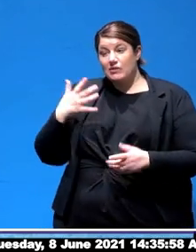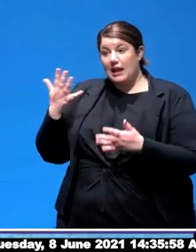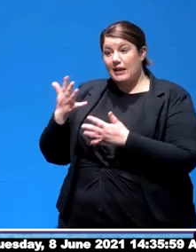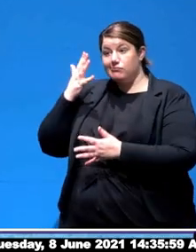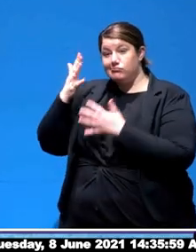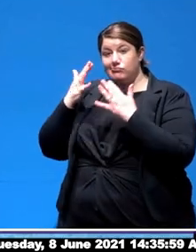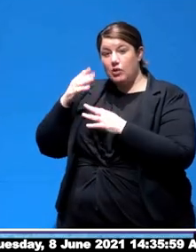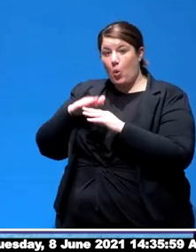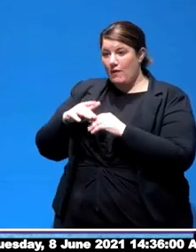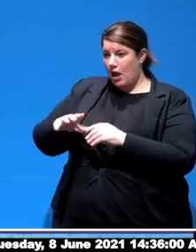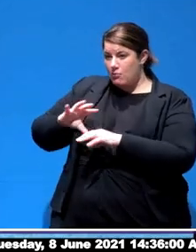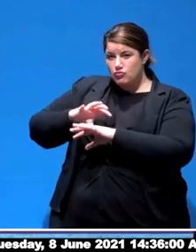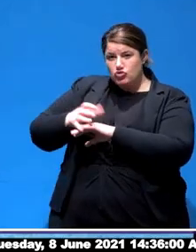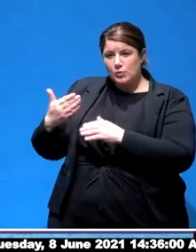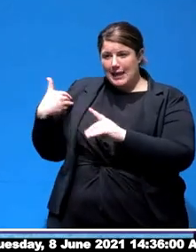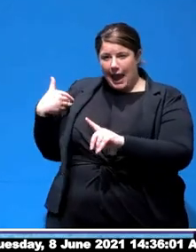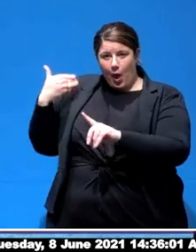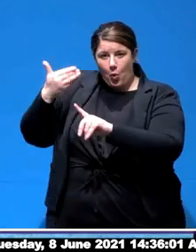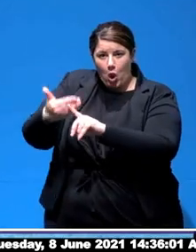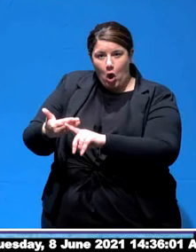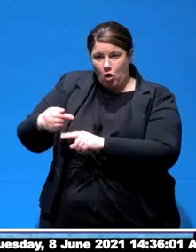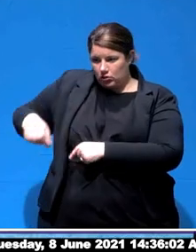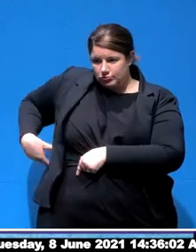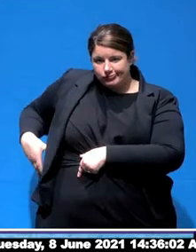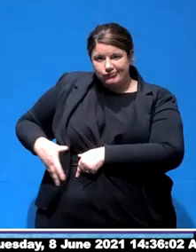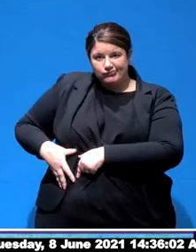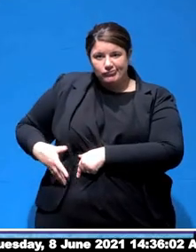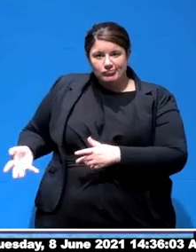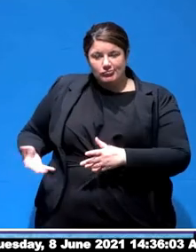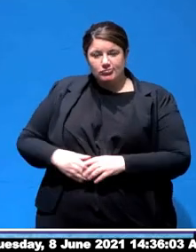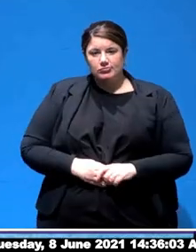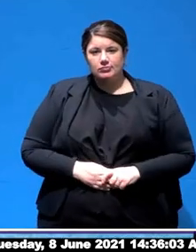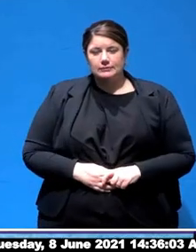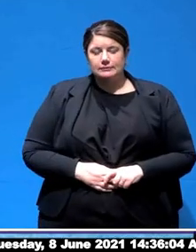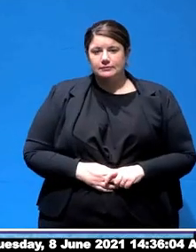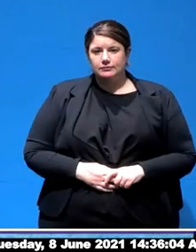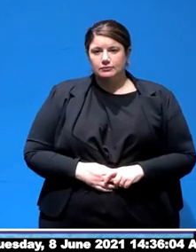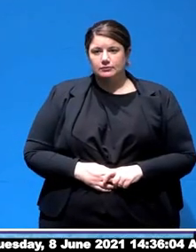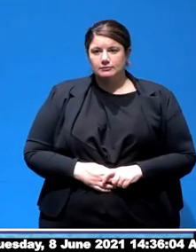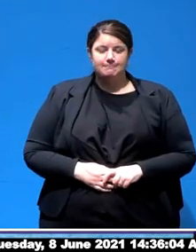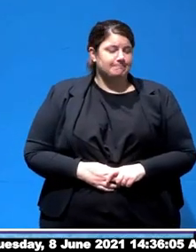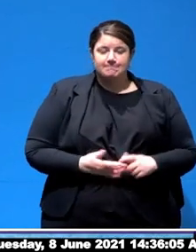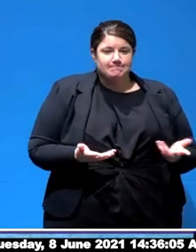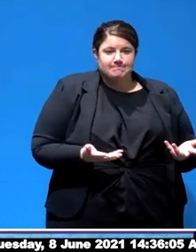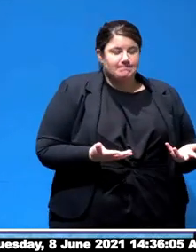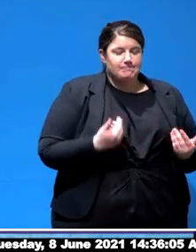bruises, any investigation of the age of the bruises by medical professionals? Not to my knowledge, not that I know of.